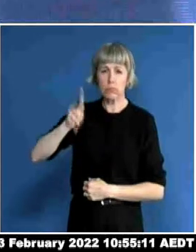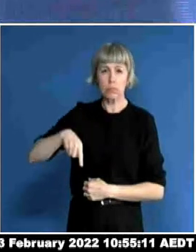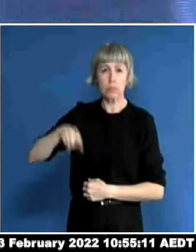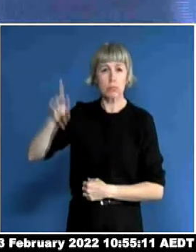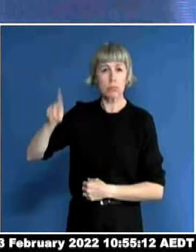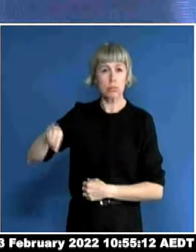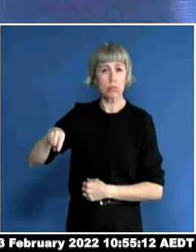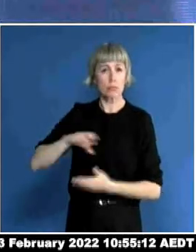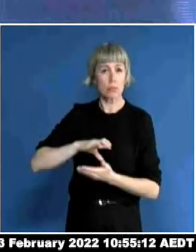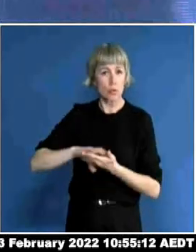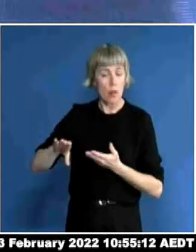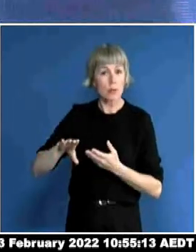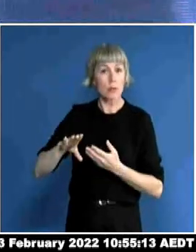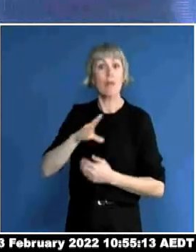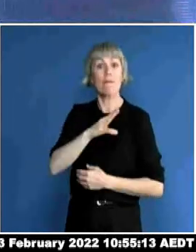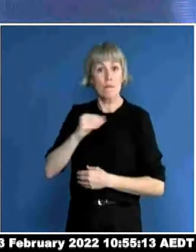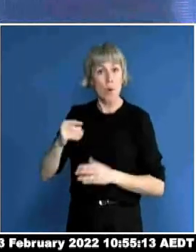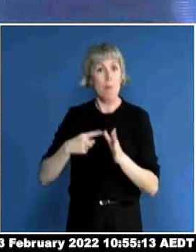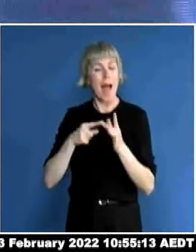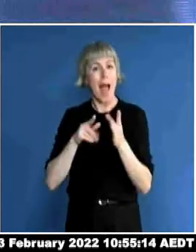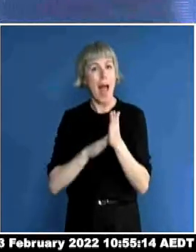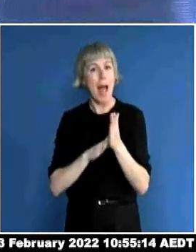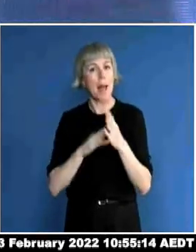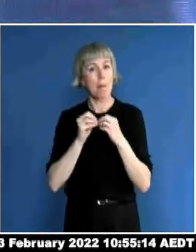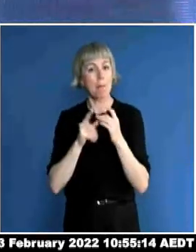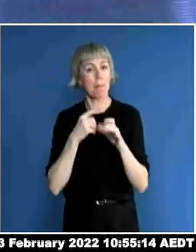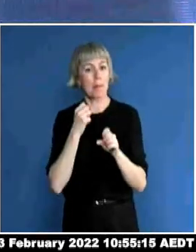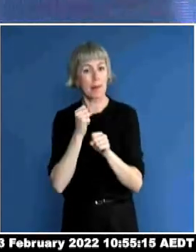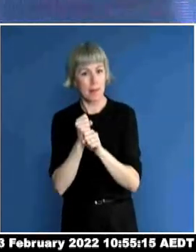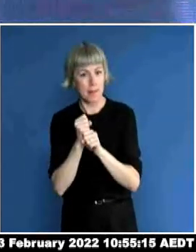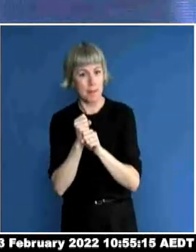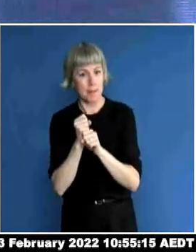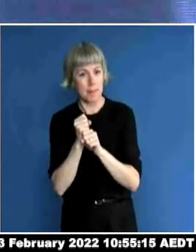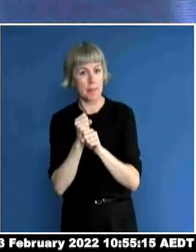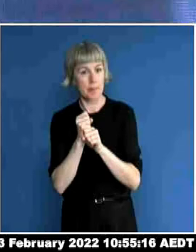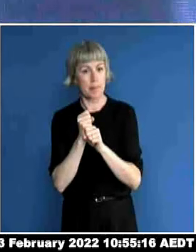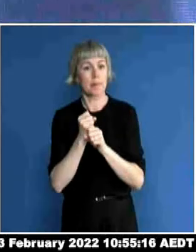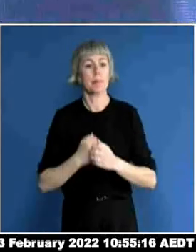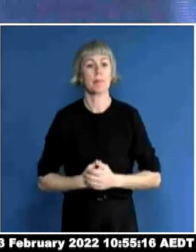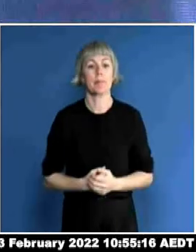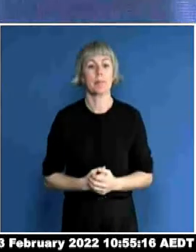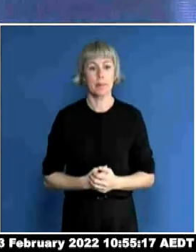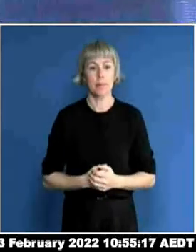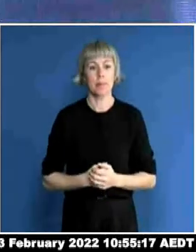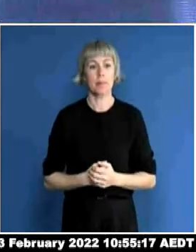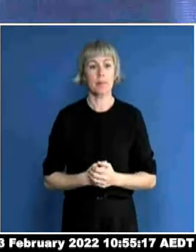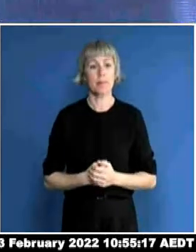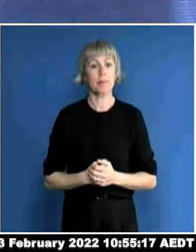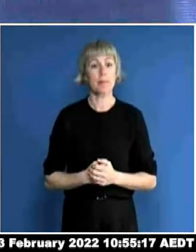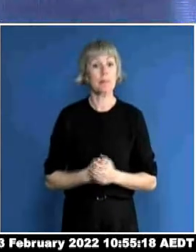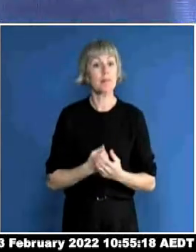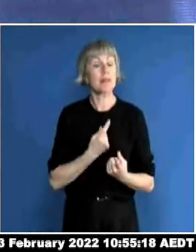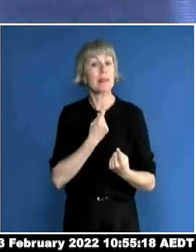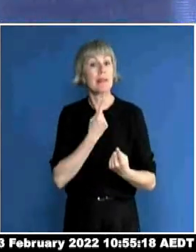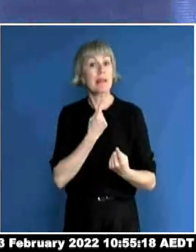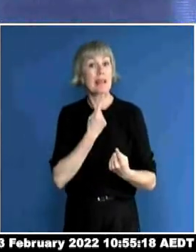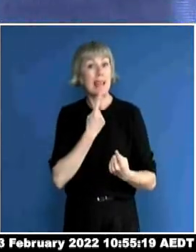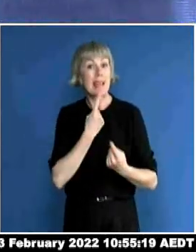BusyBeans program. Information provided to the Royal Commission shows that within the region Mzia worked,